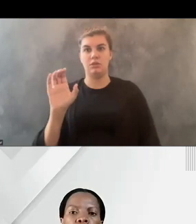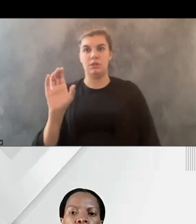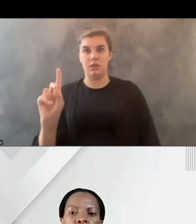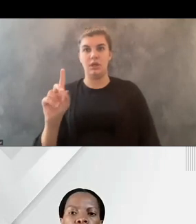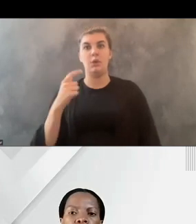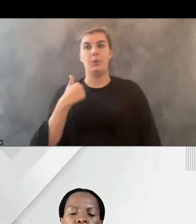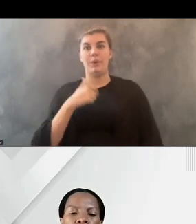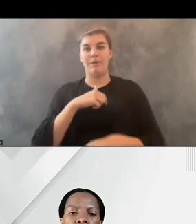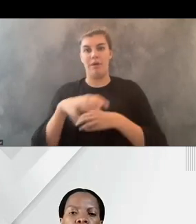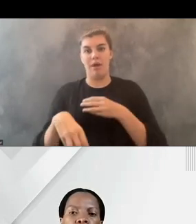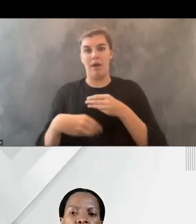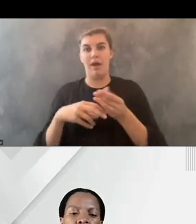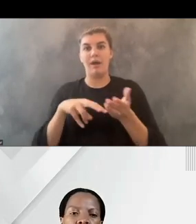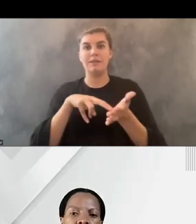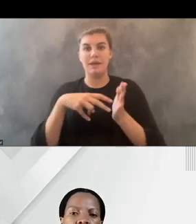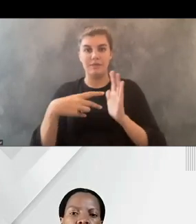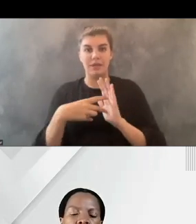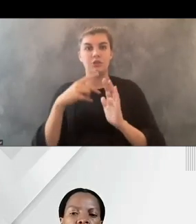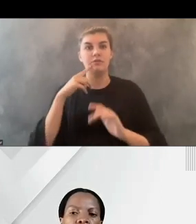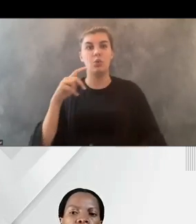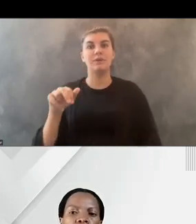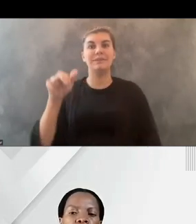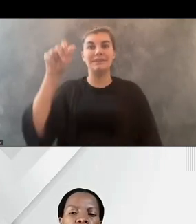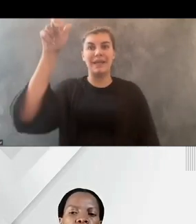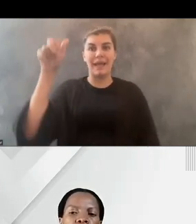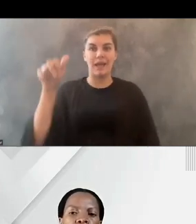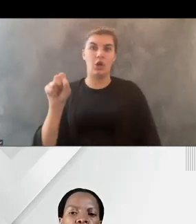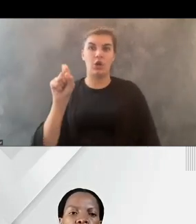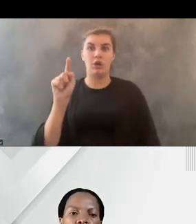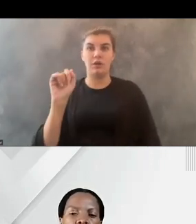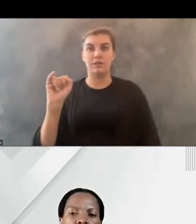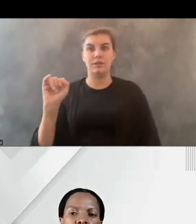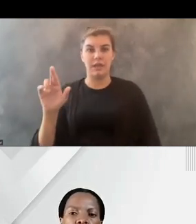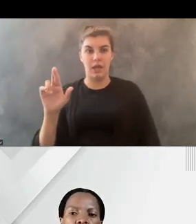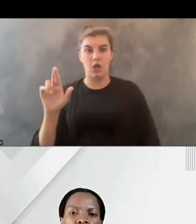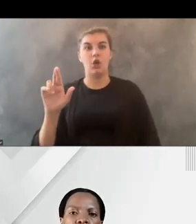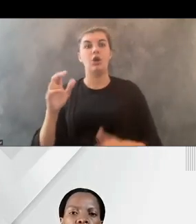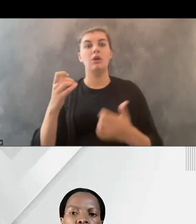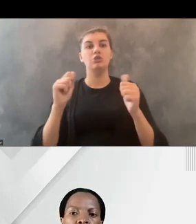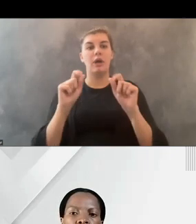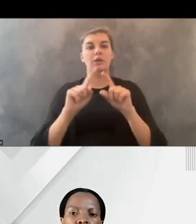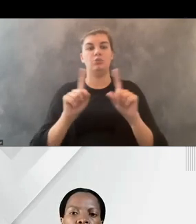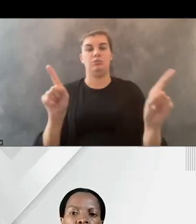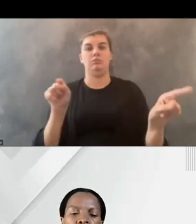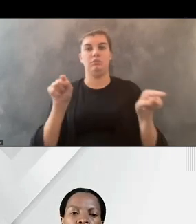We added a definition for stair, in part to make the distinction between a curb that